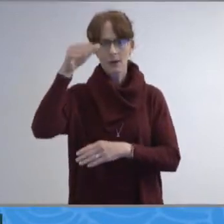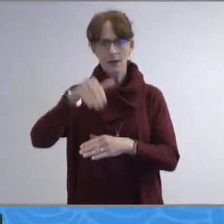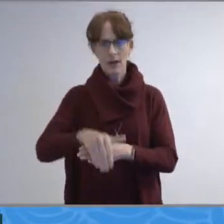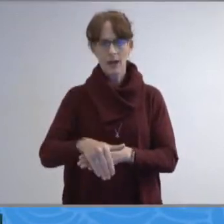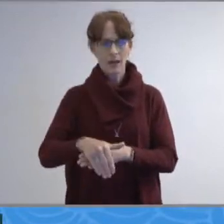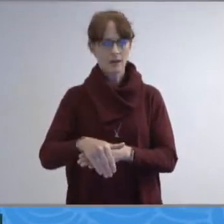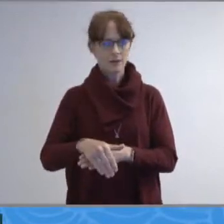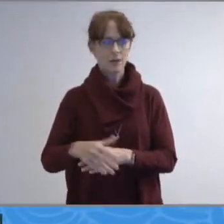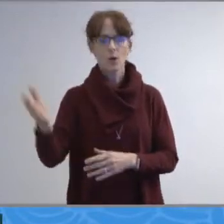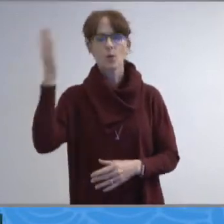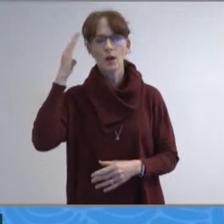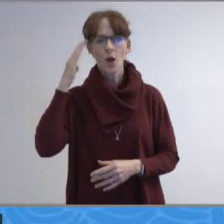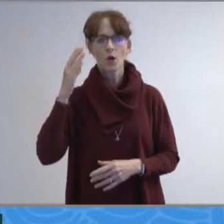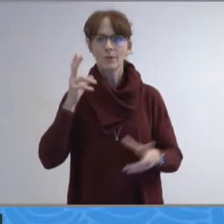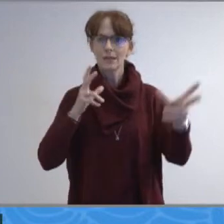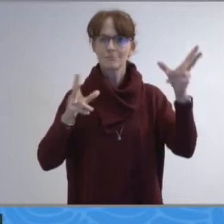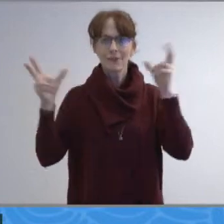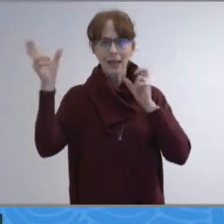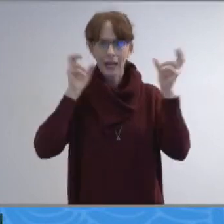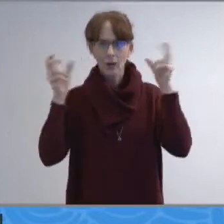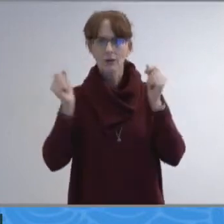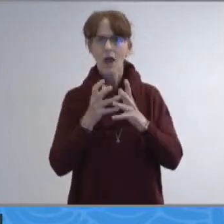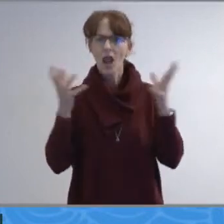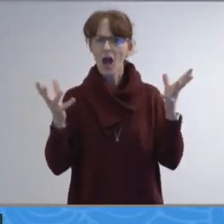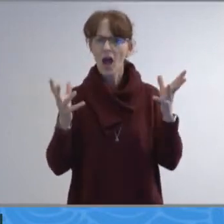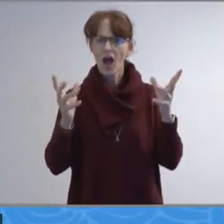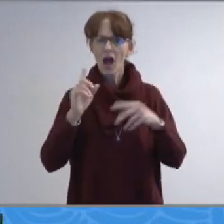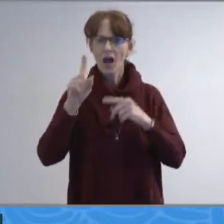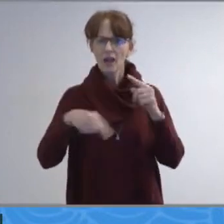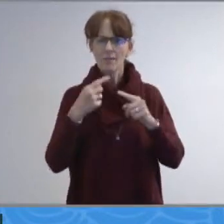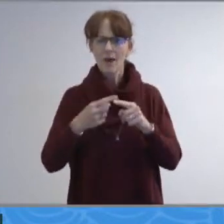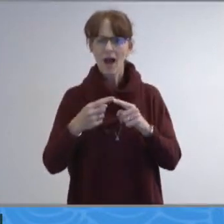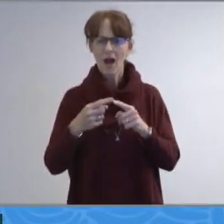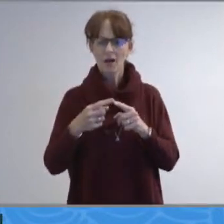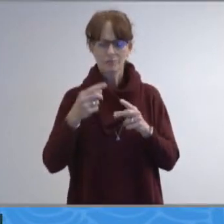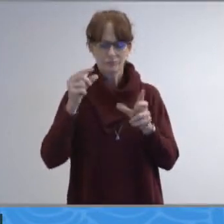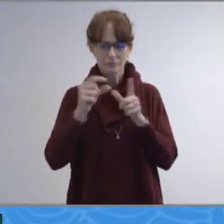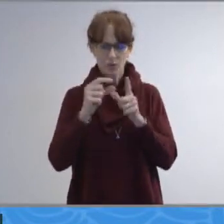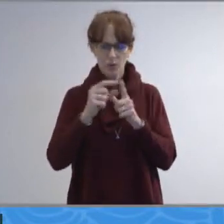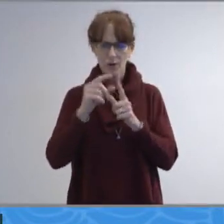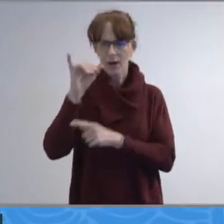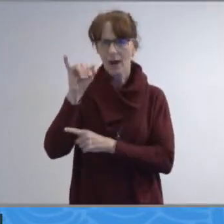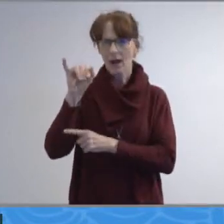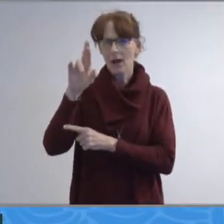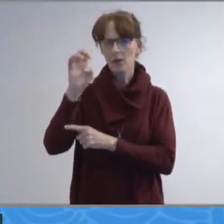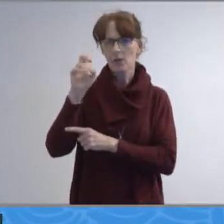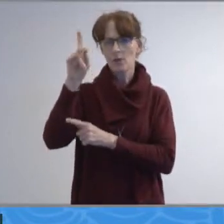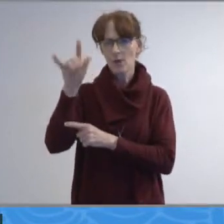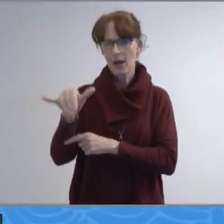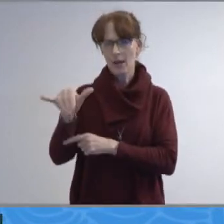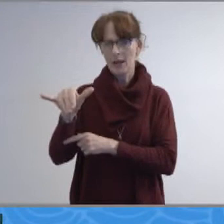We know you've been hearing a lot about i-Ready. And so we have folks from the i-Ready team